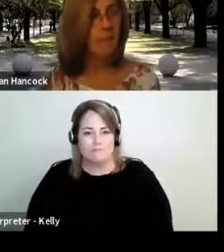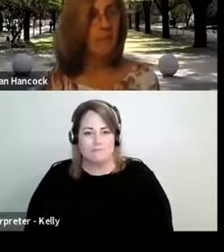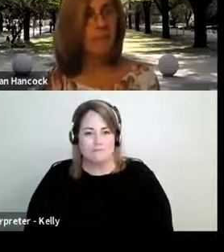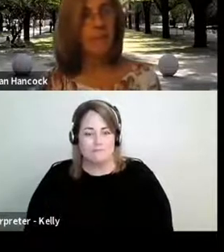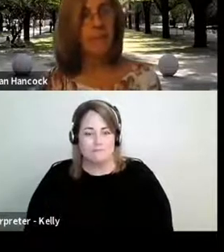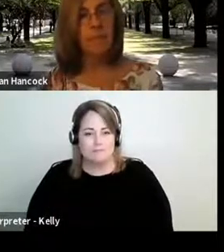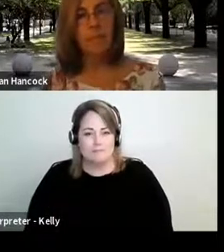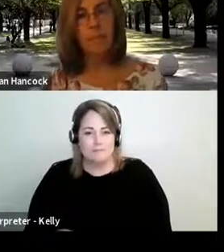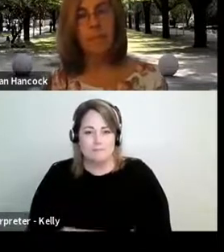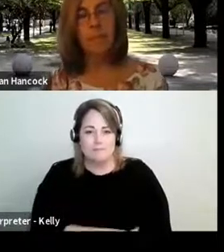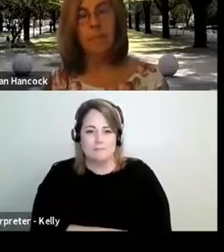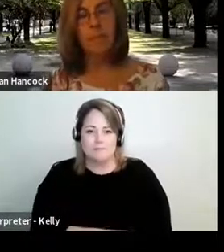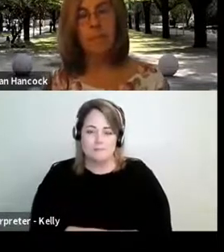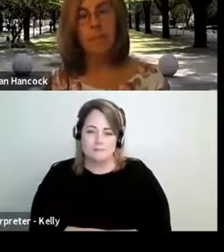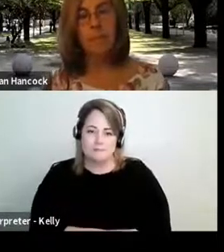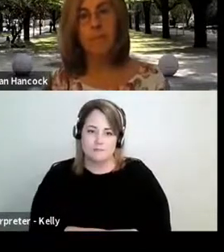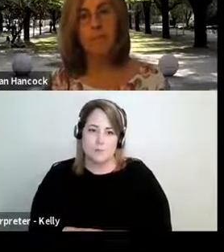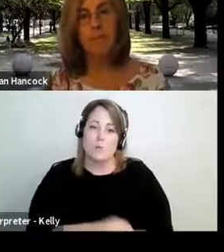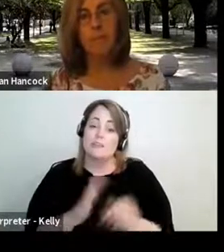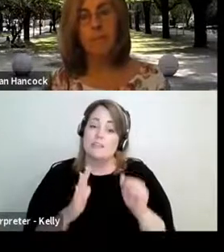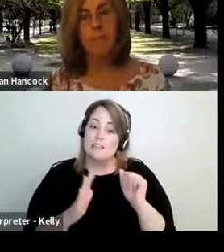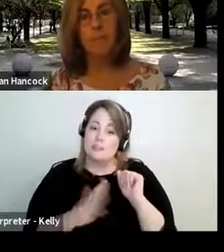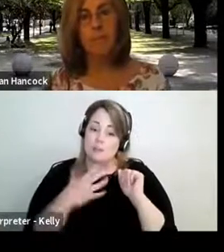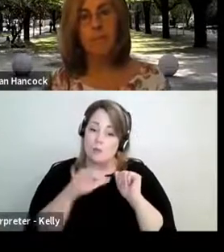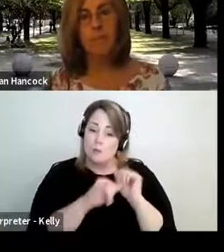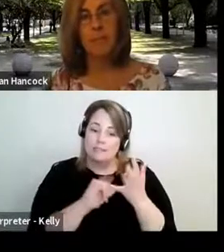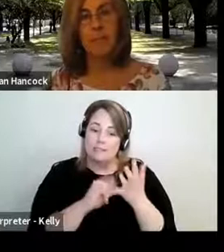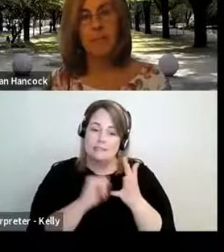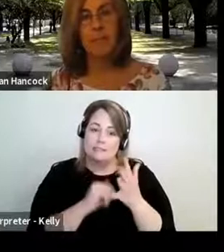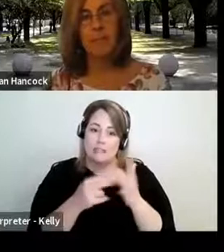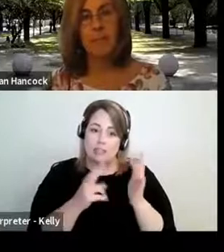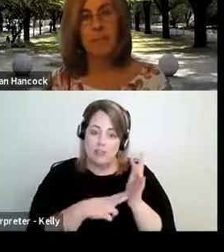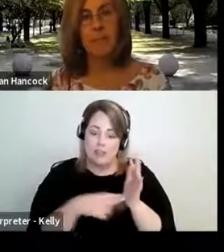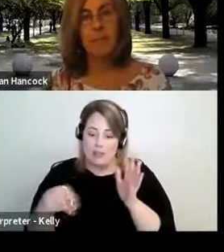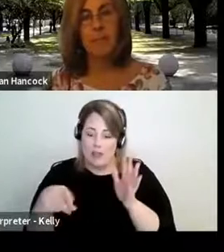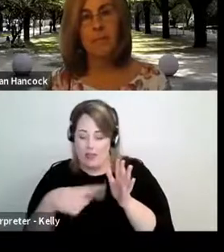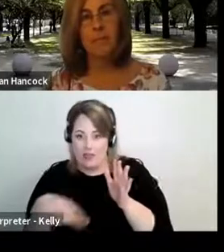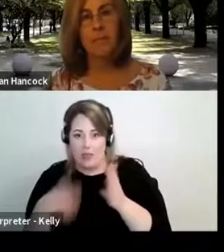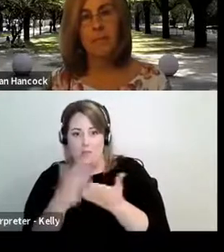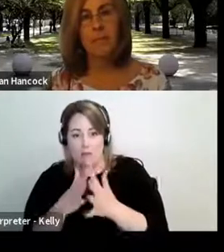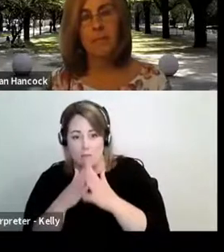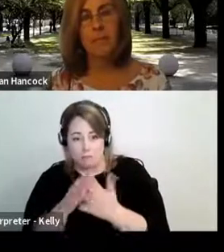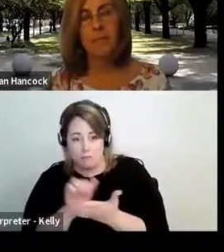are generally the most valued by our mentees are the ones where we bring in a guest speaker. So